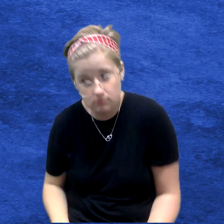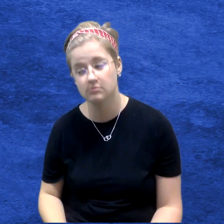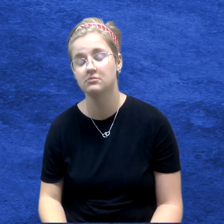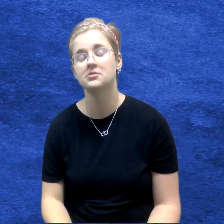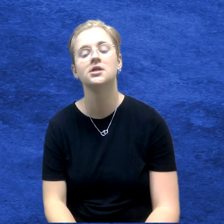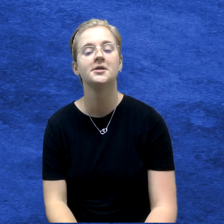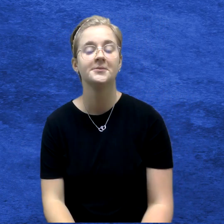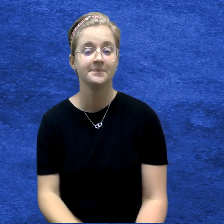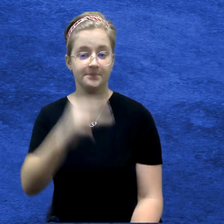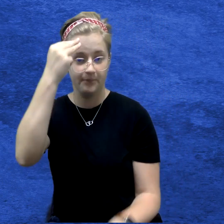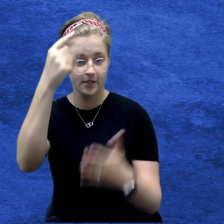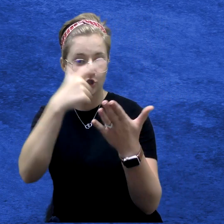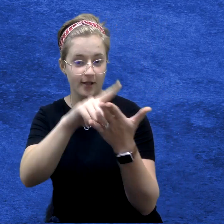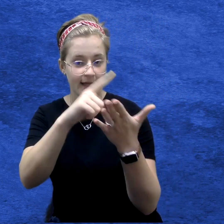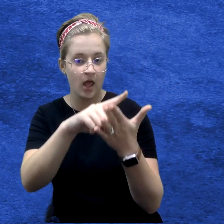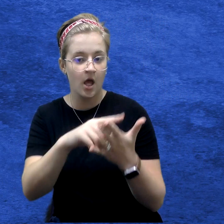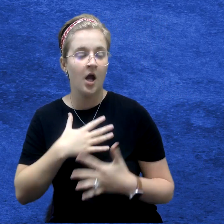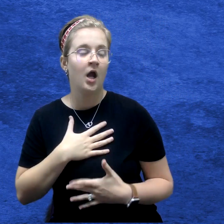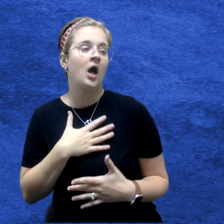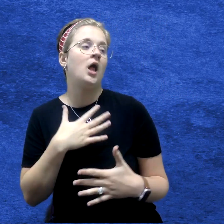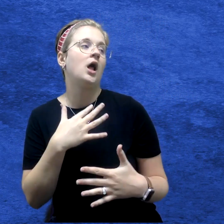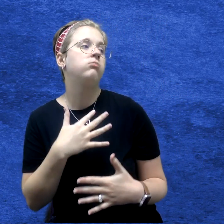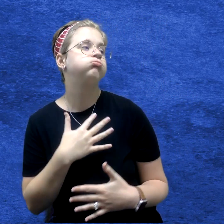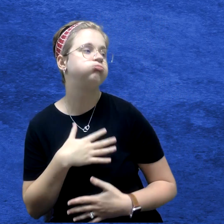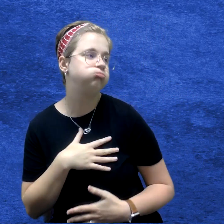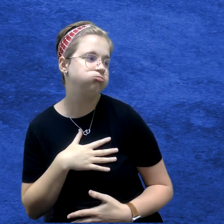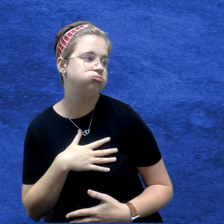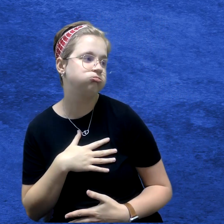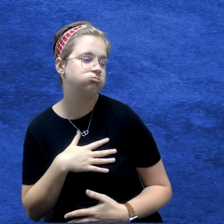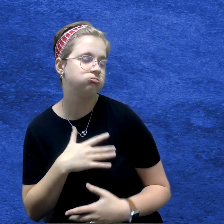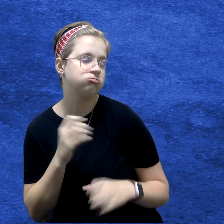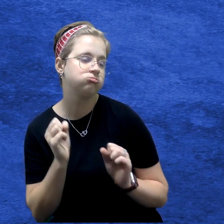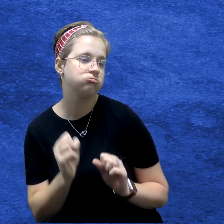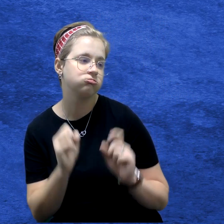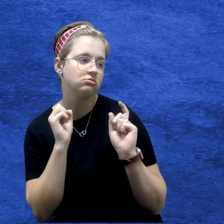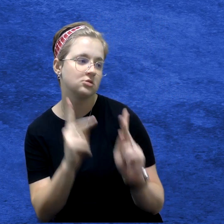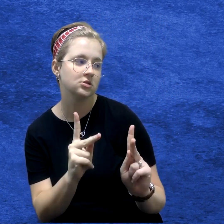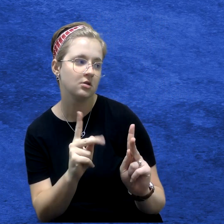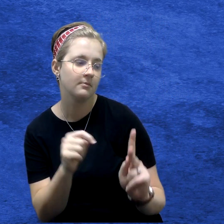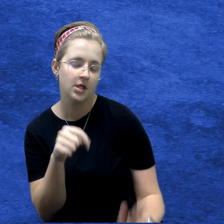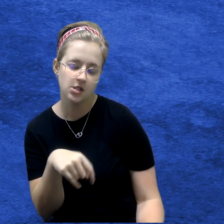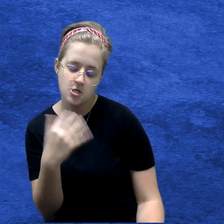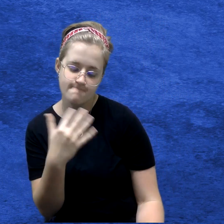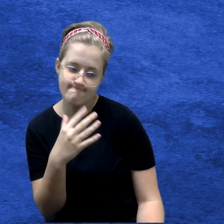Mr. Linkletter let out a big sigh. “Very well, but this is most unusual.